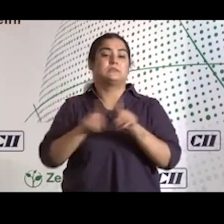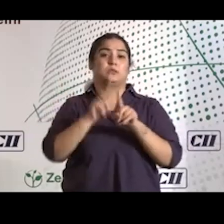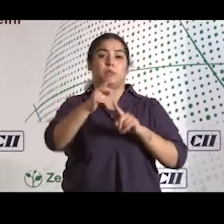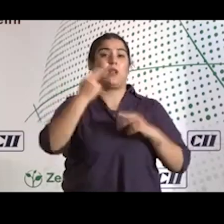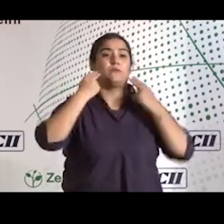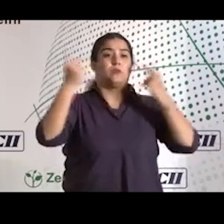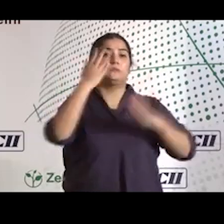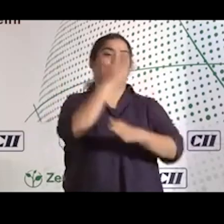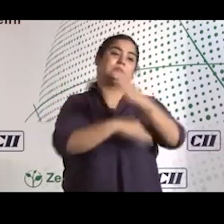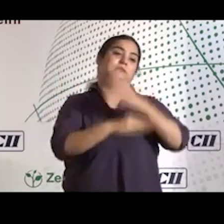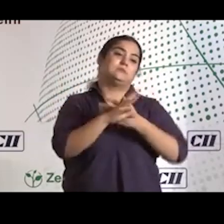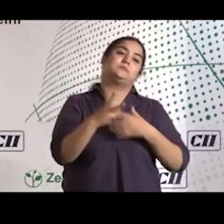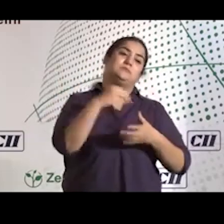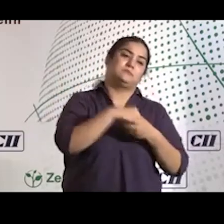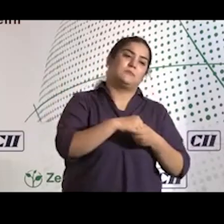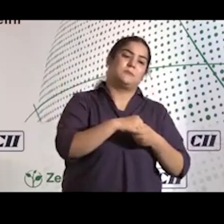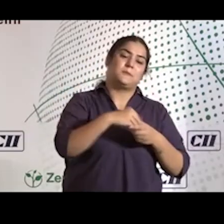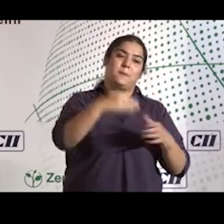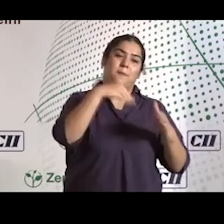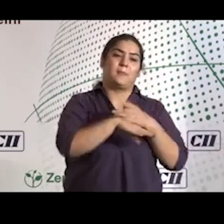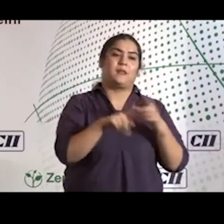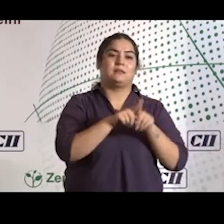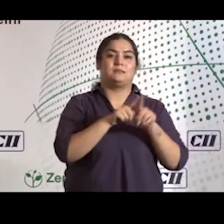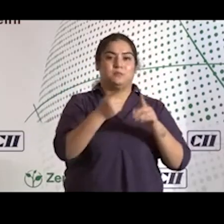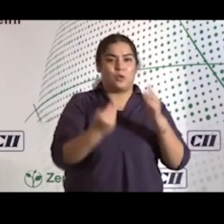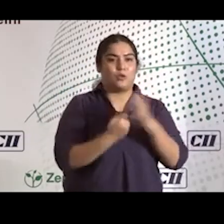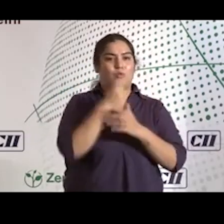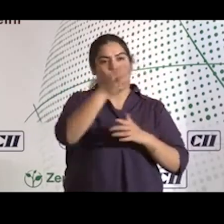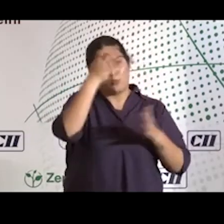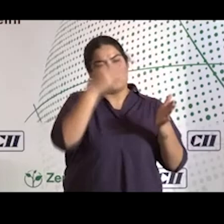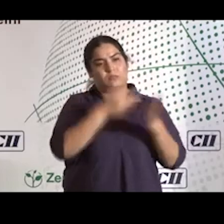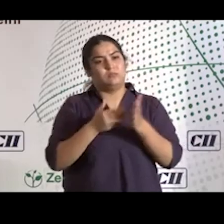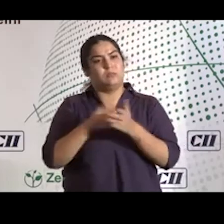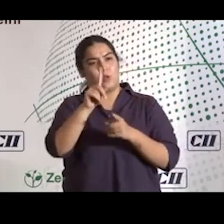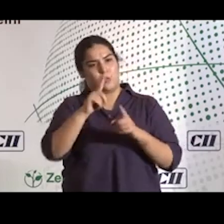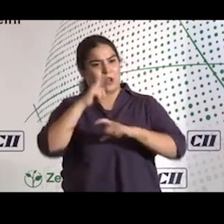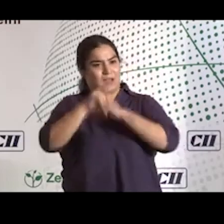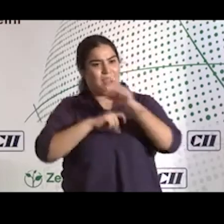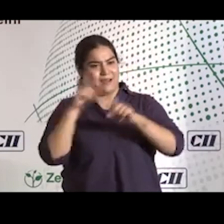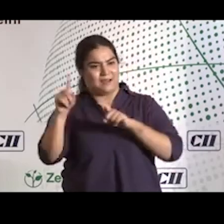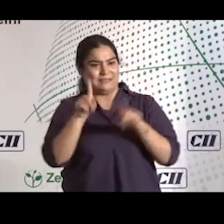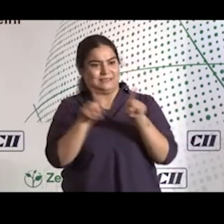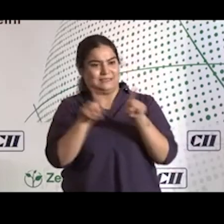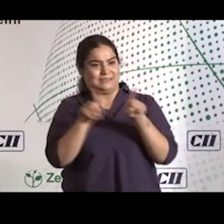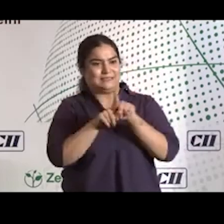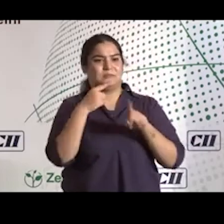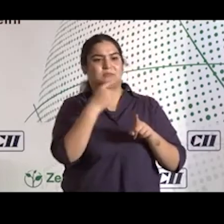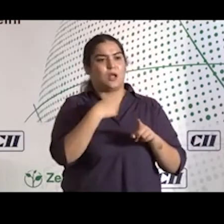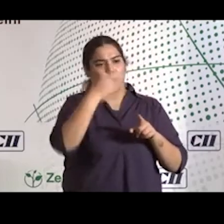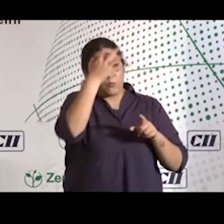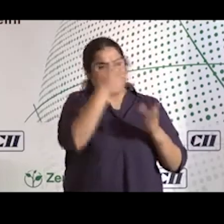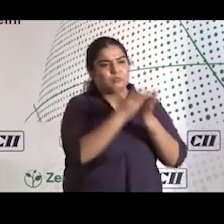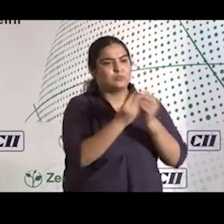and all of them have related or similar issues. There's not one country really sticking out, and in each countries,